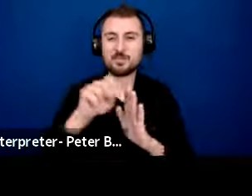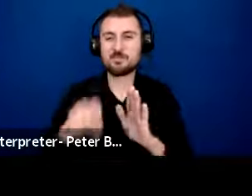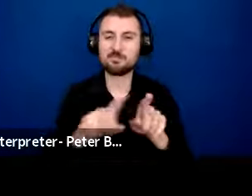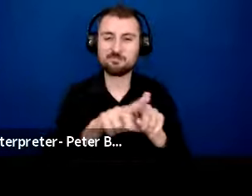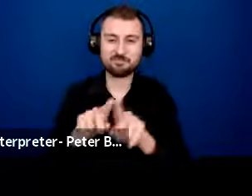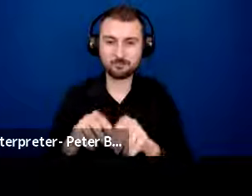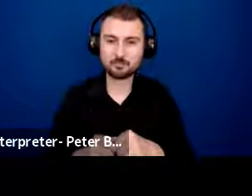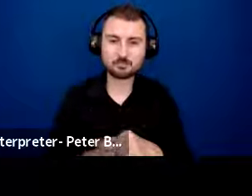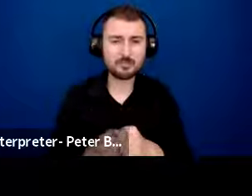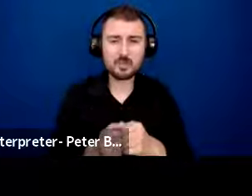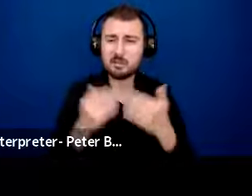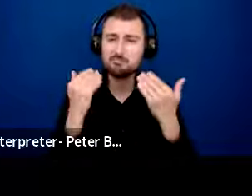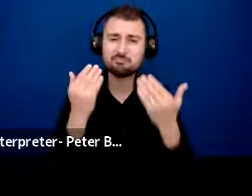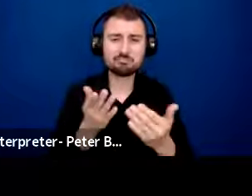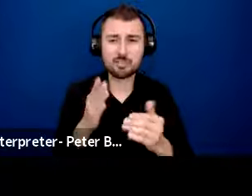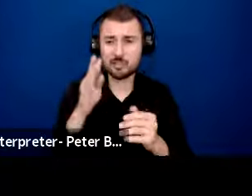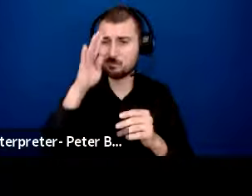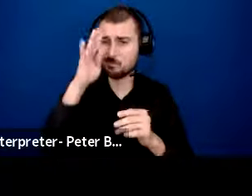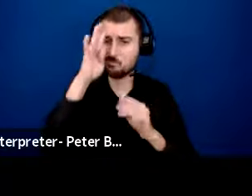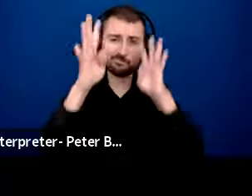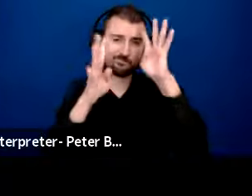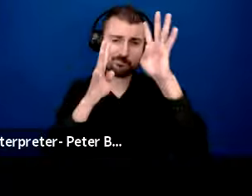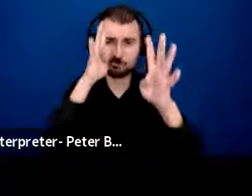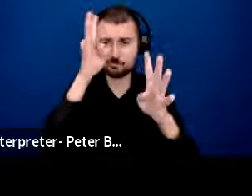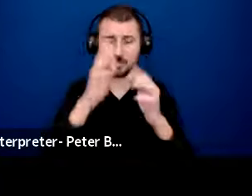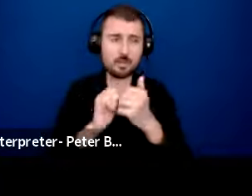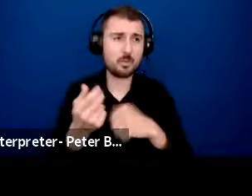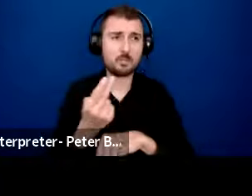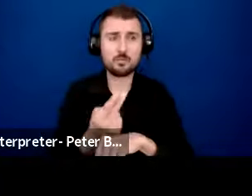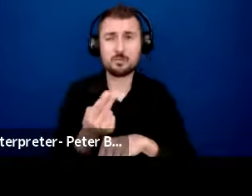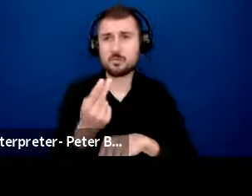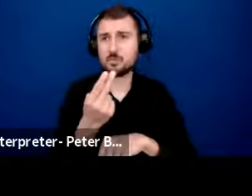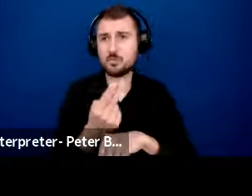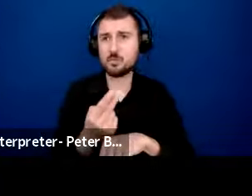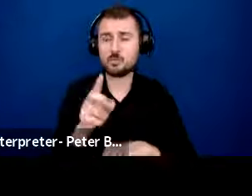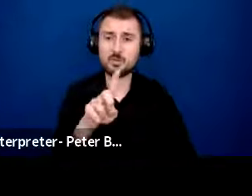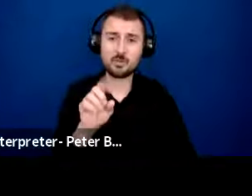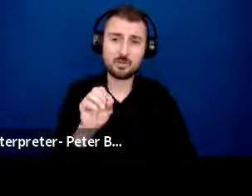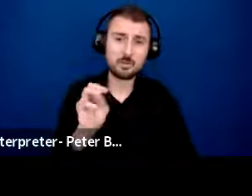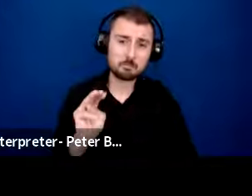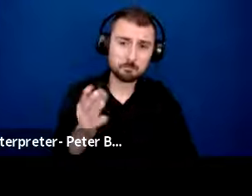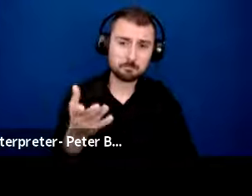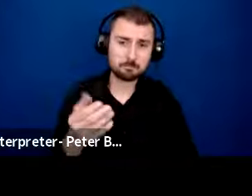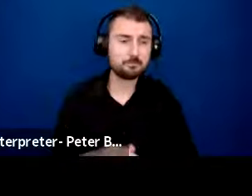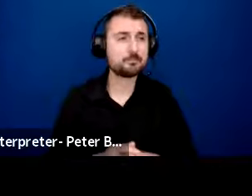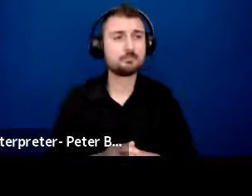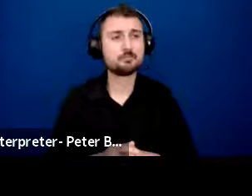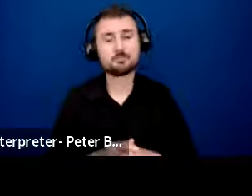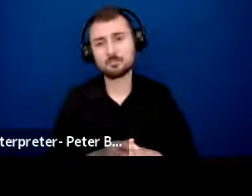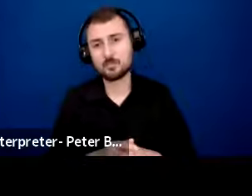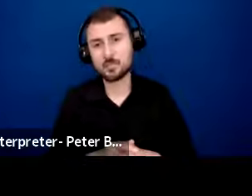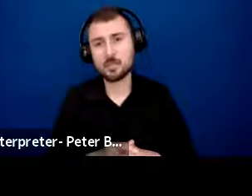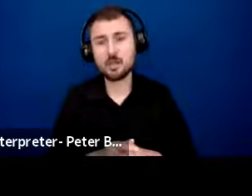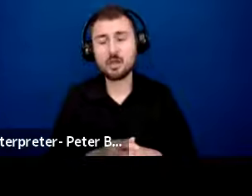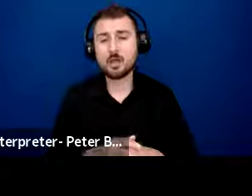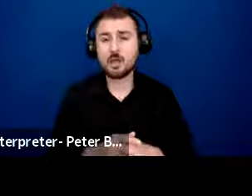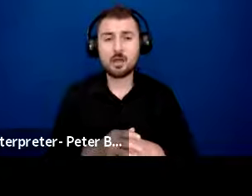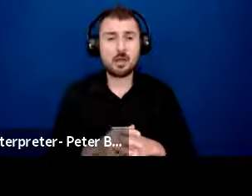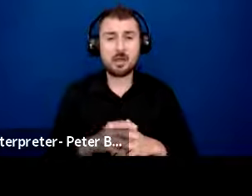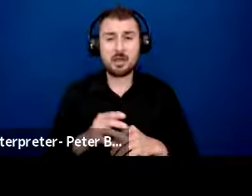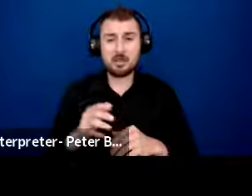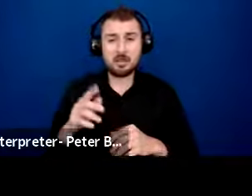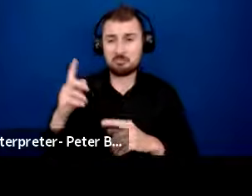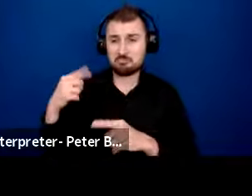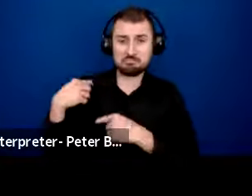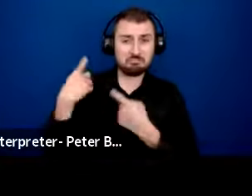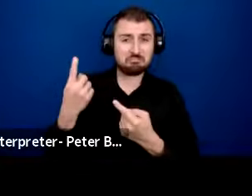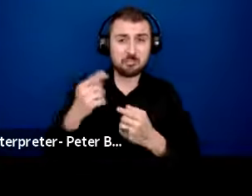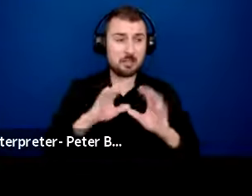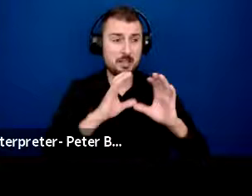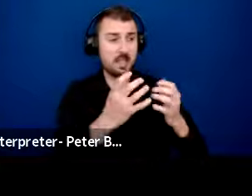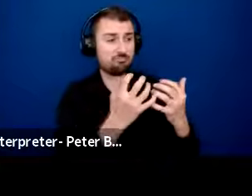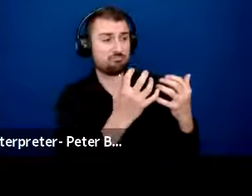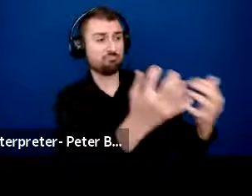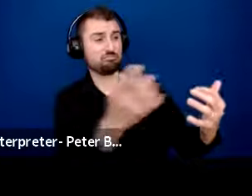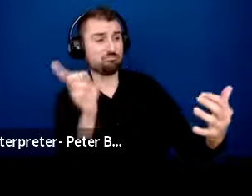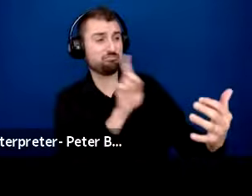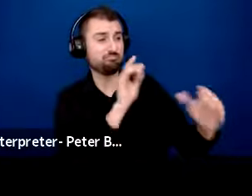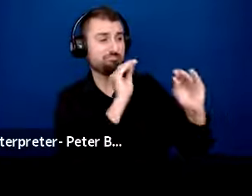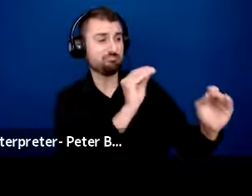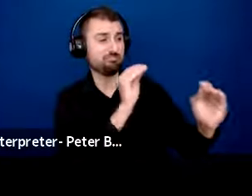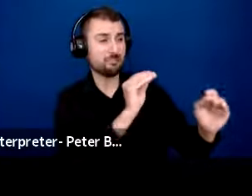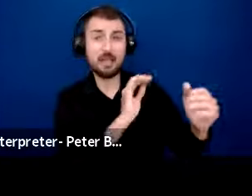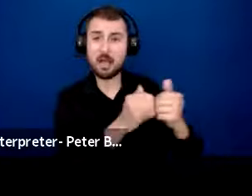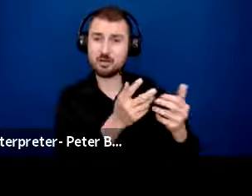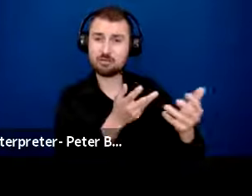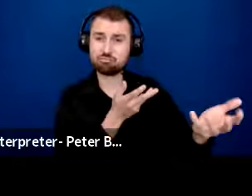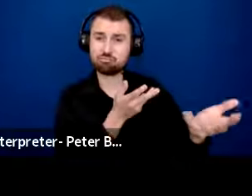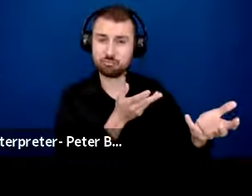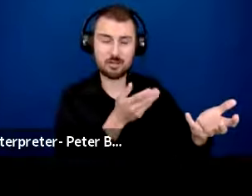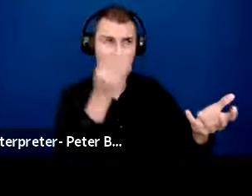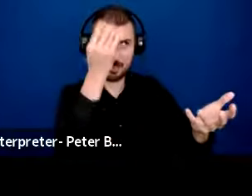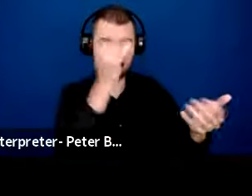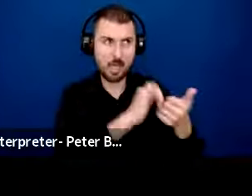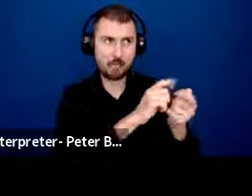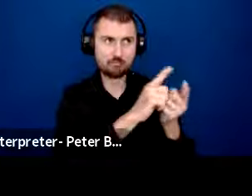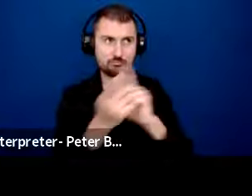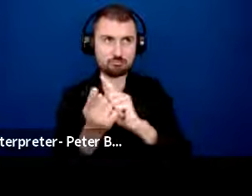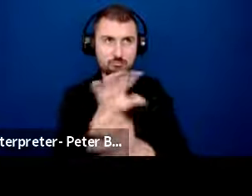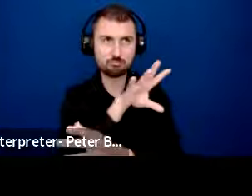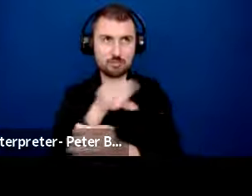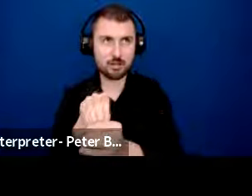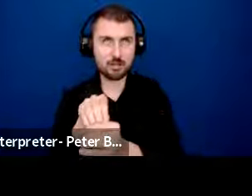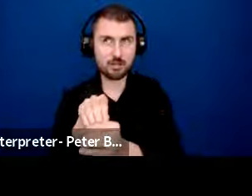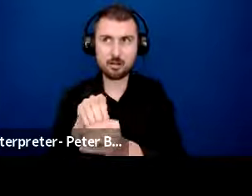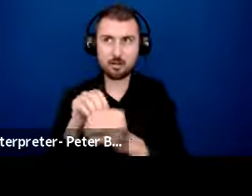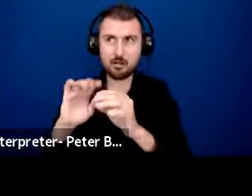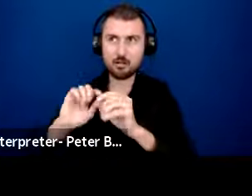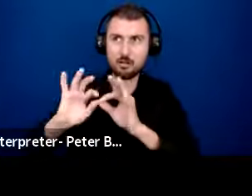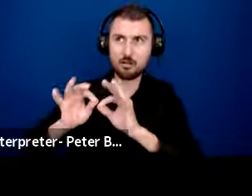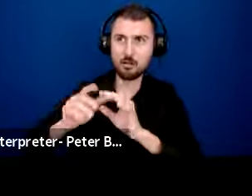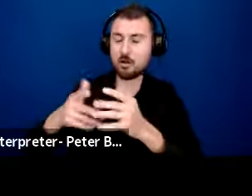You know and cure ate for addiction a l courses in the semester as well too.